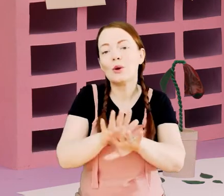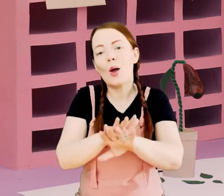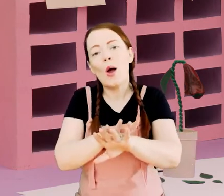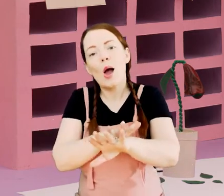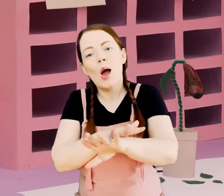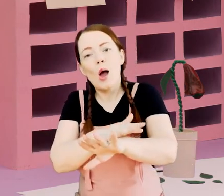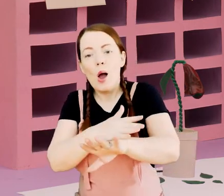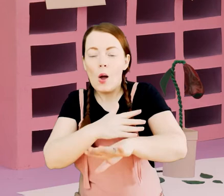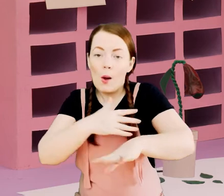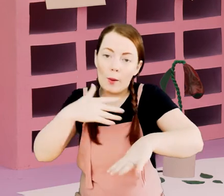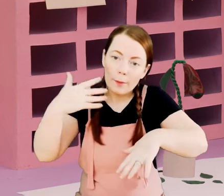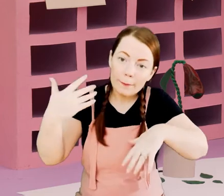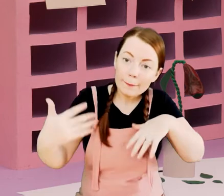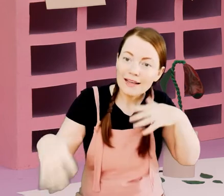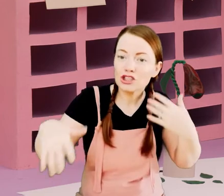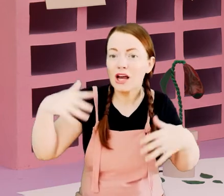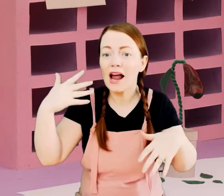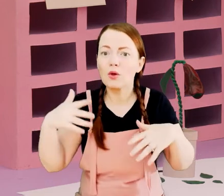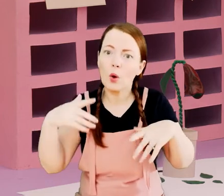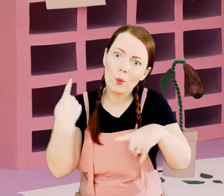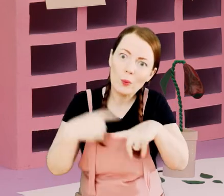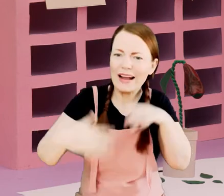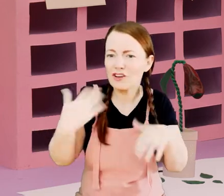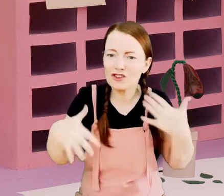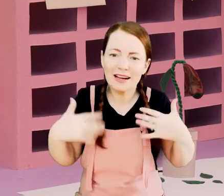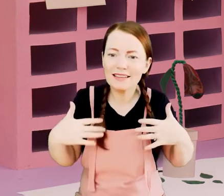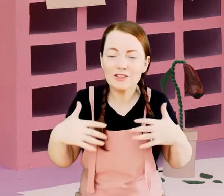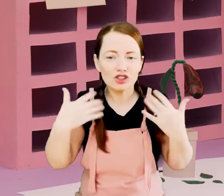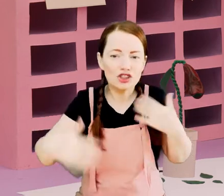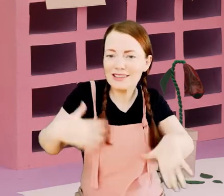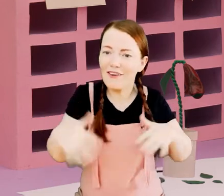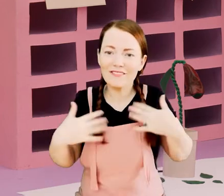Slow big shakes or quick little shakes, shake off that sand!